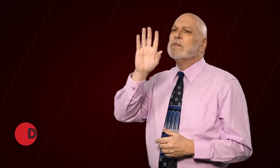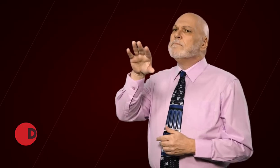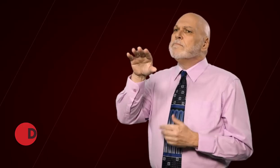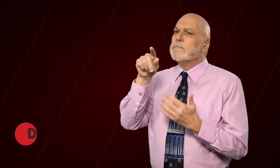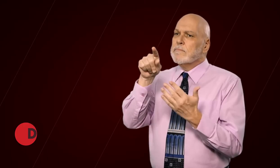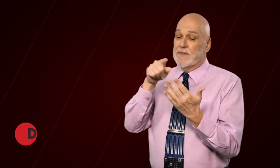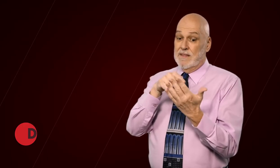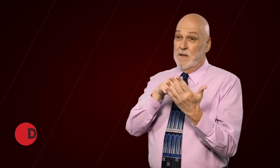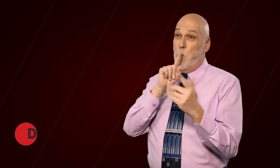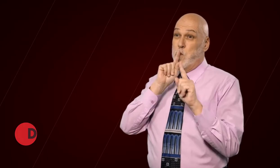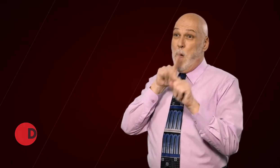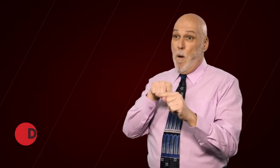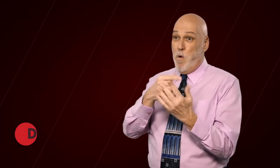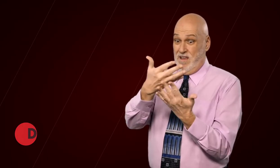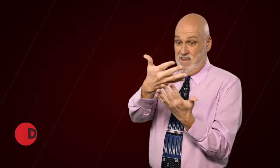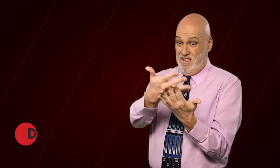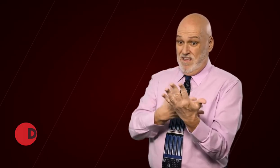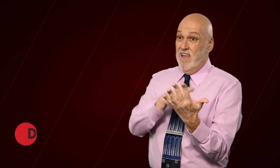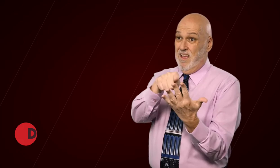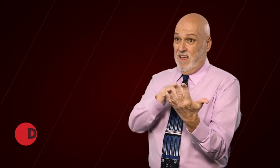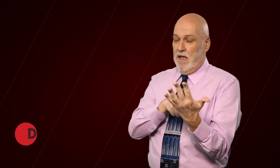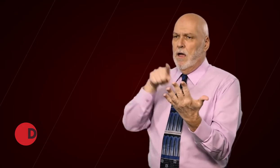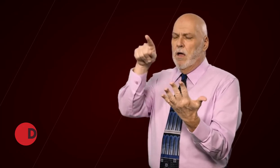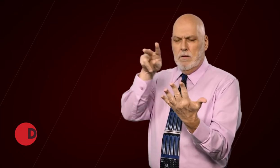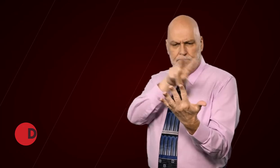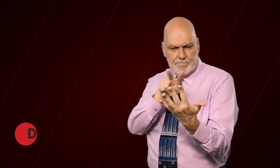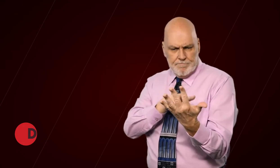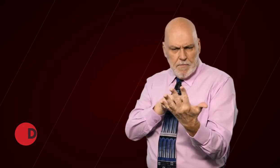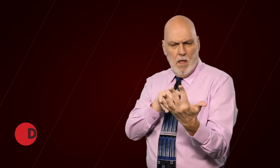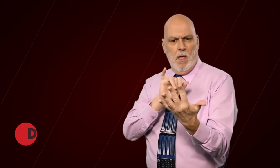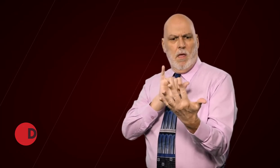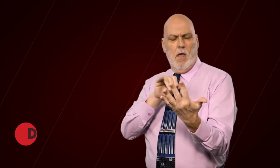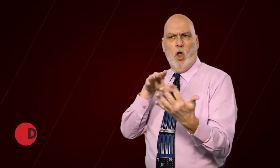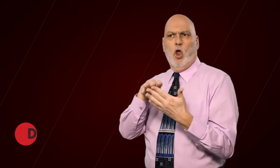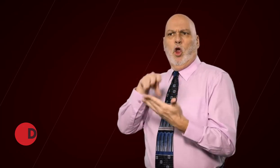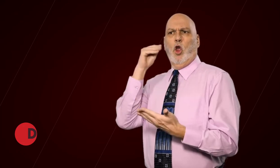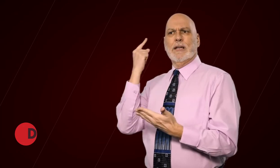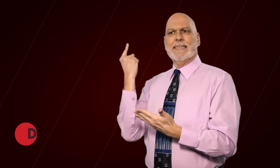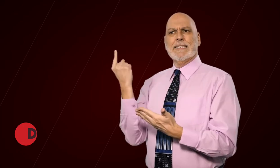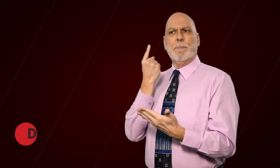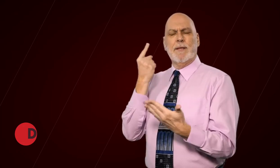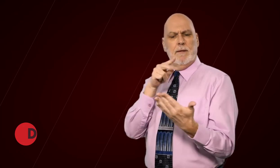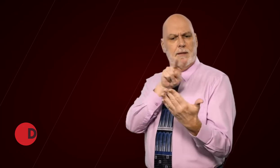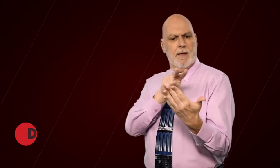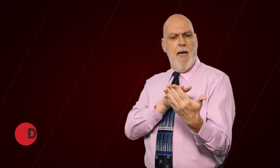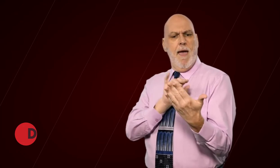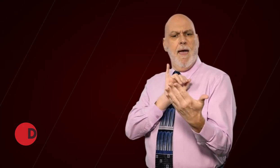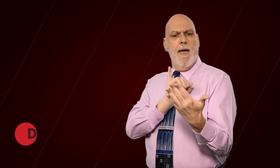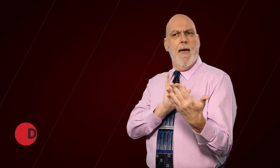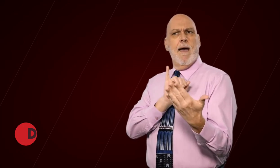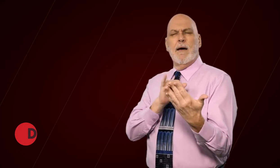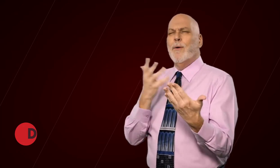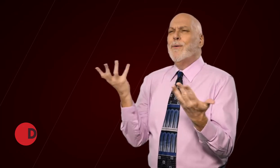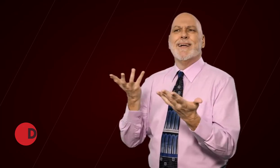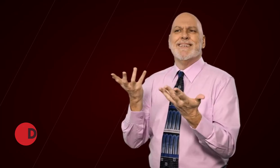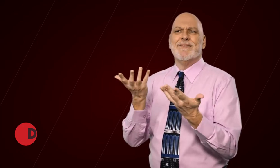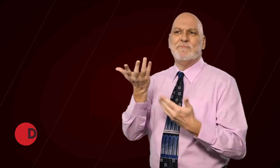[Anselmo]: What did you learn from this report?